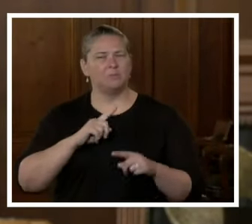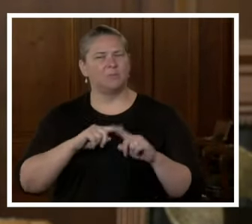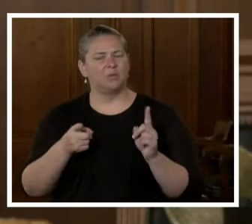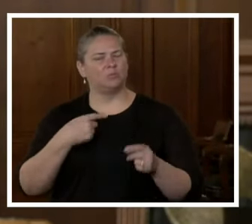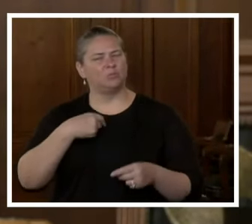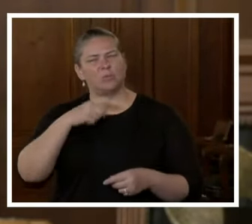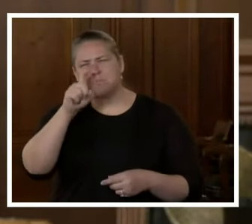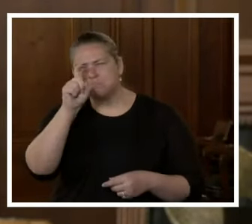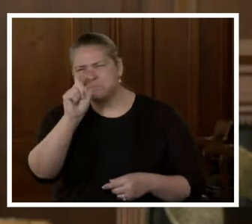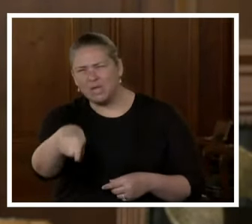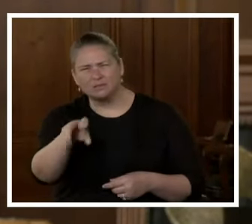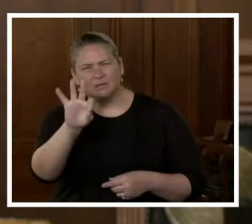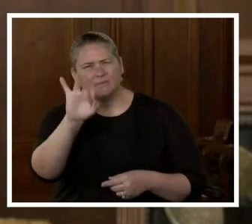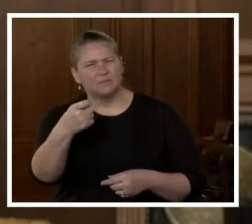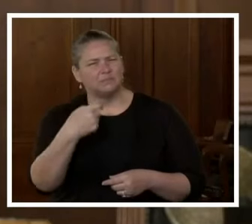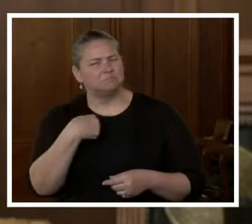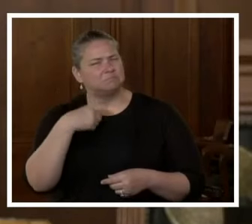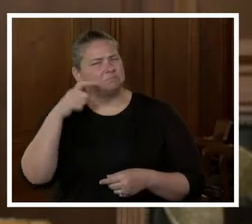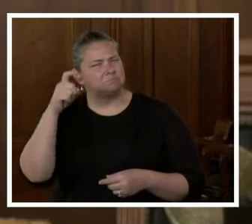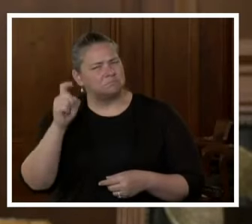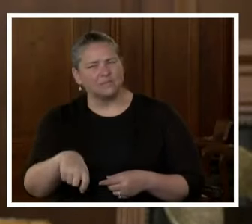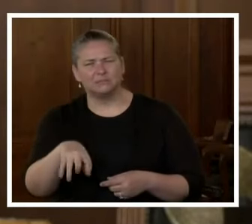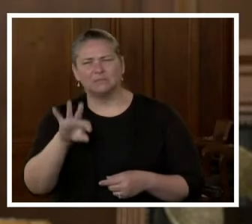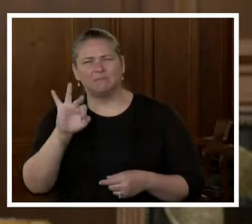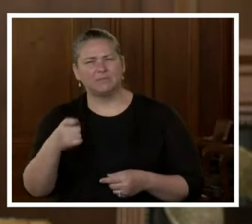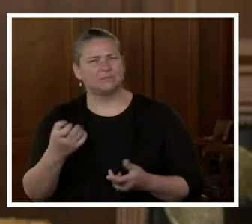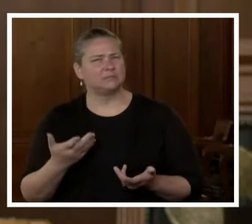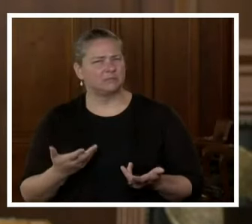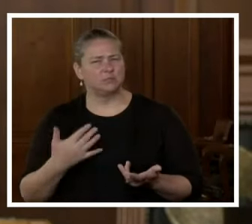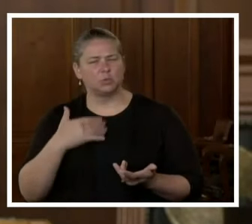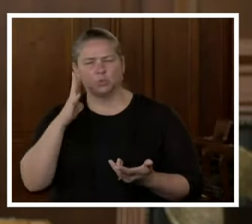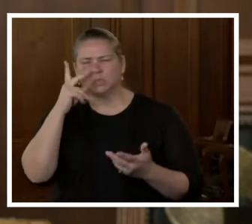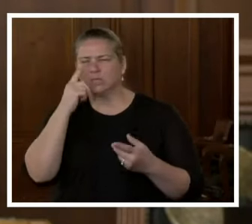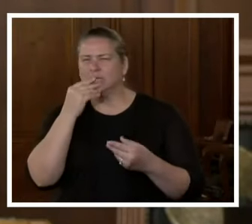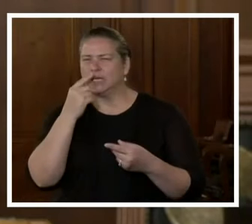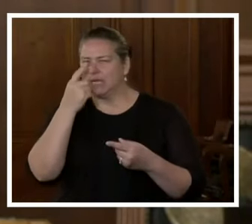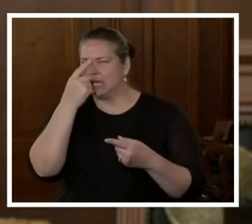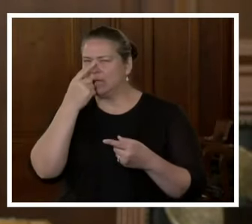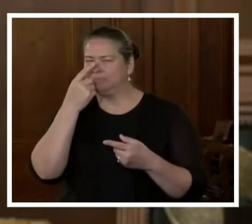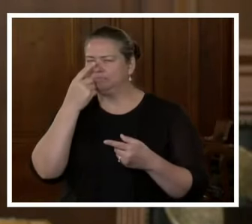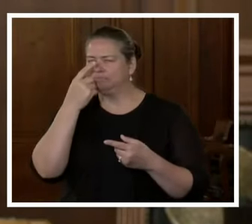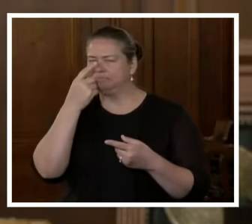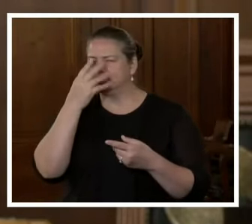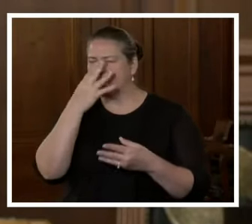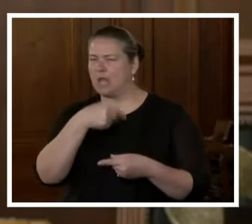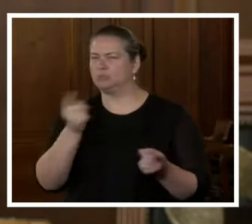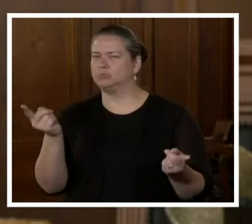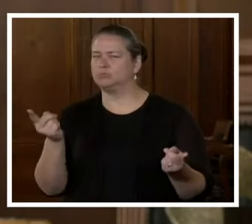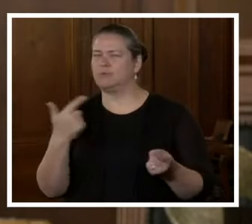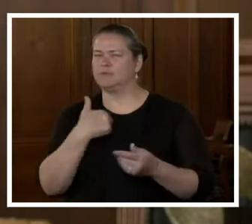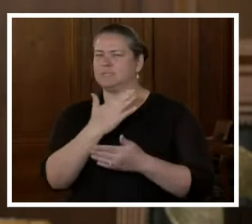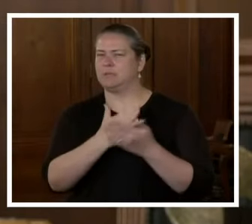WHITE, 17 .04% BLACK OR AFRICAN-AMERICAN. AGAIN, THAT'S 8% OF THE